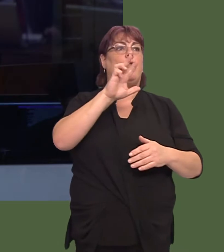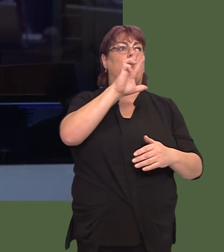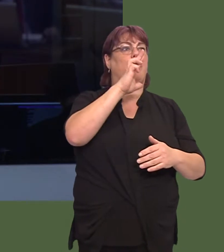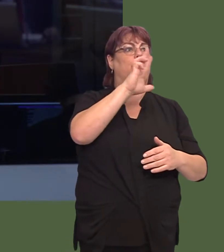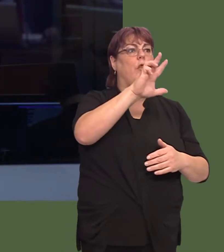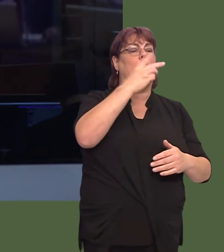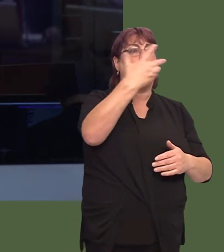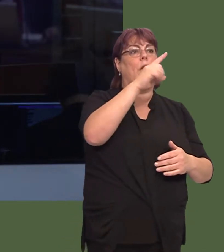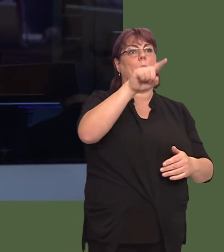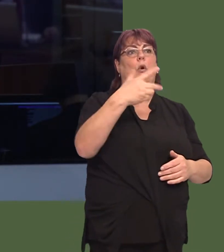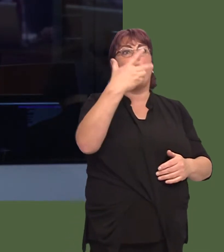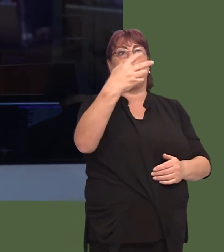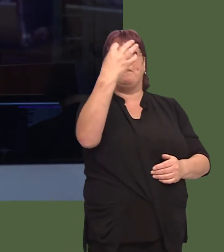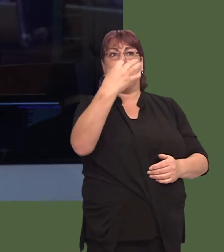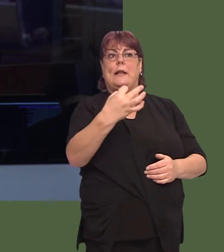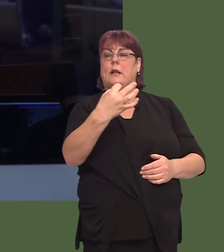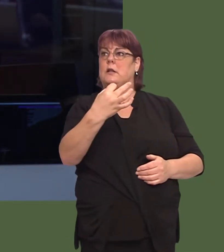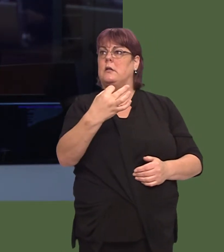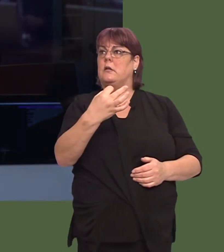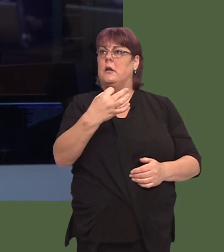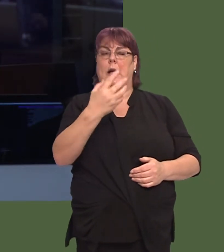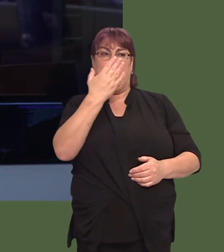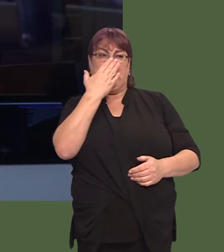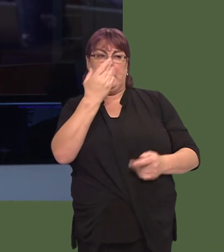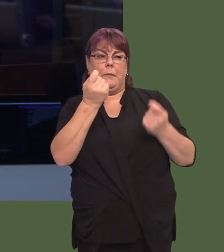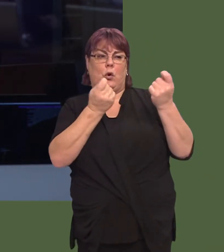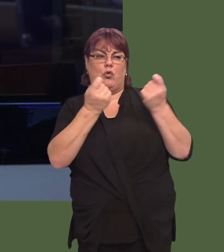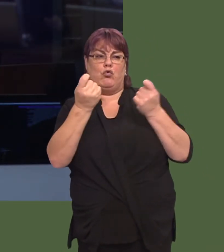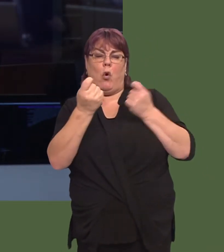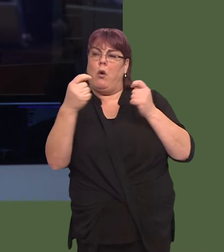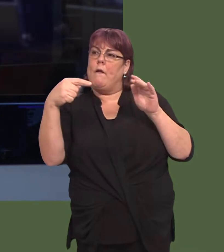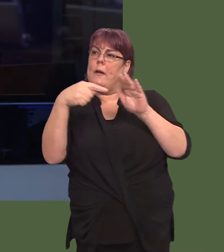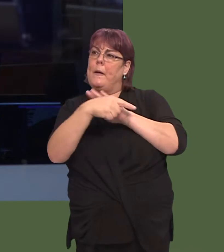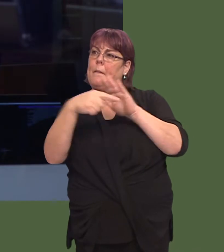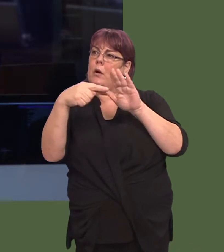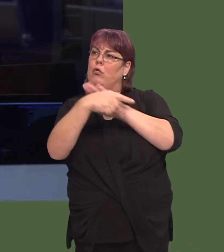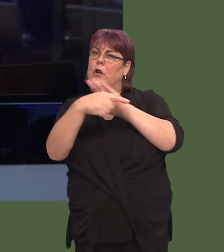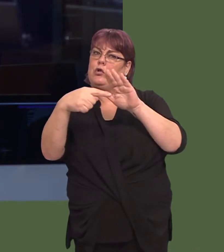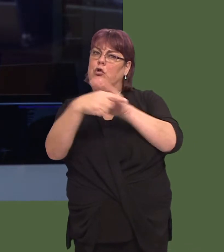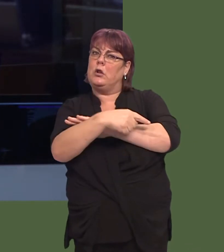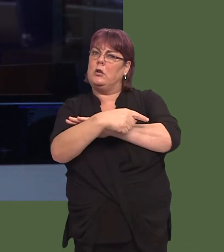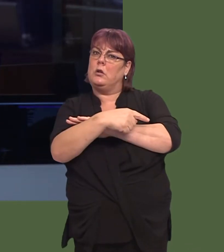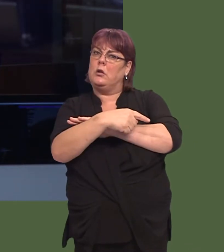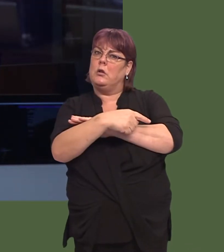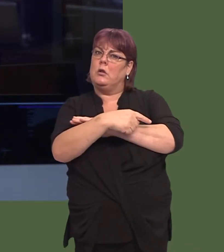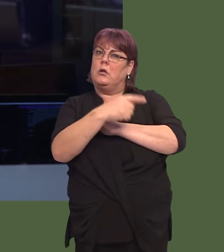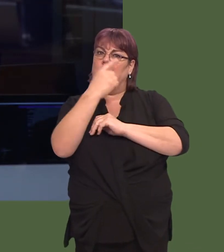cent, it would seem that controls on immigration may well have a positive effect on our health